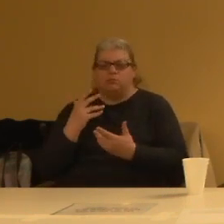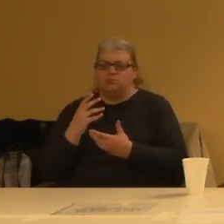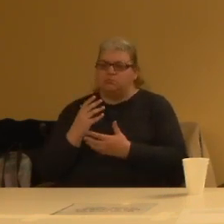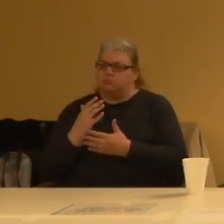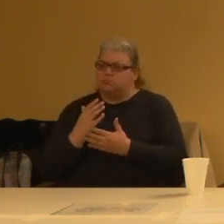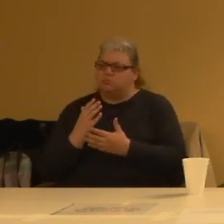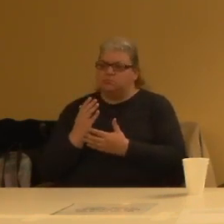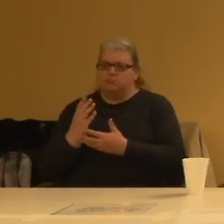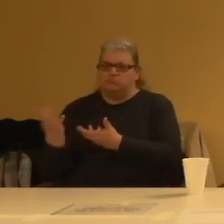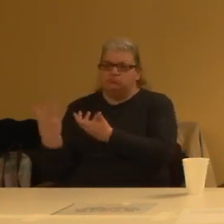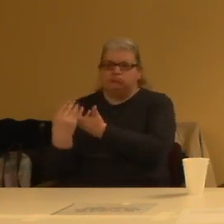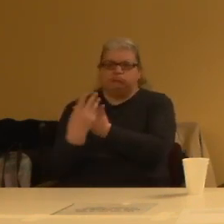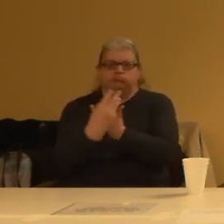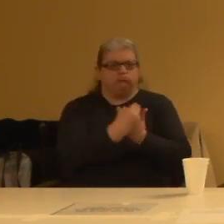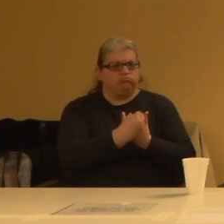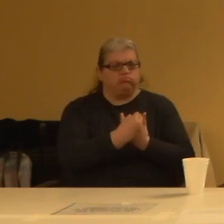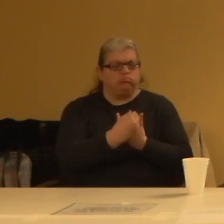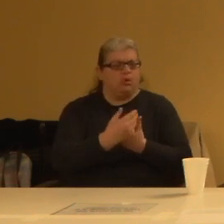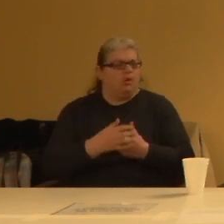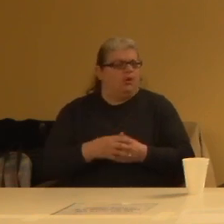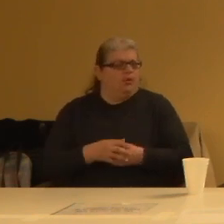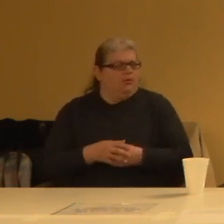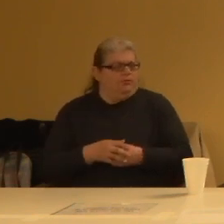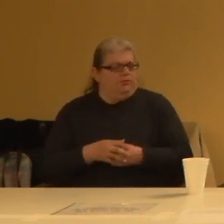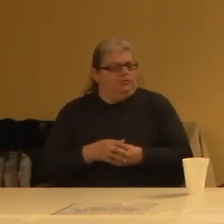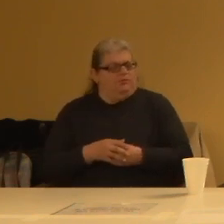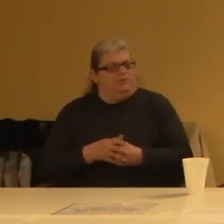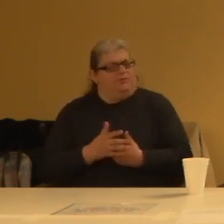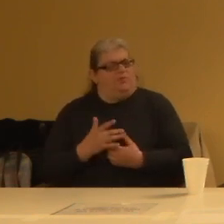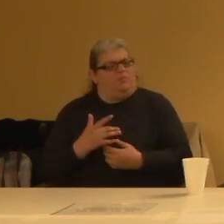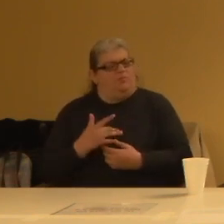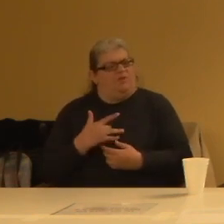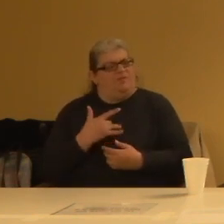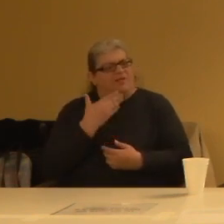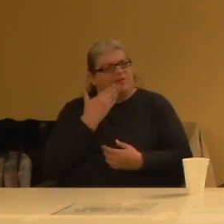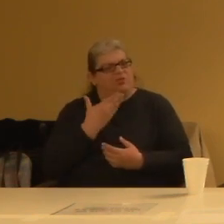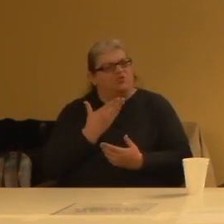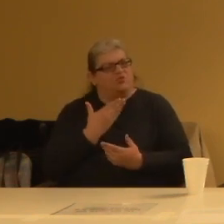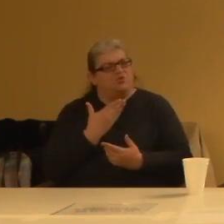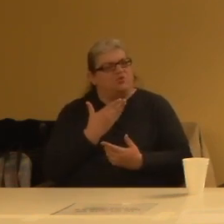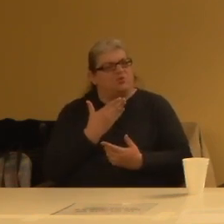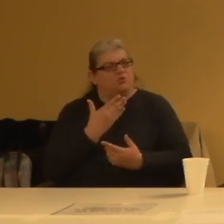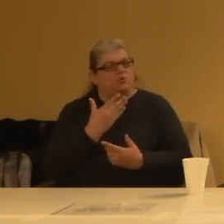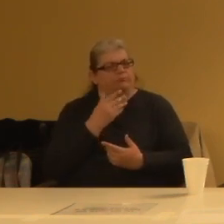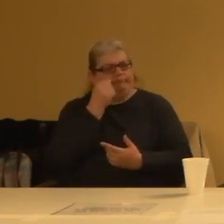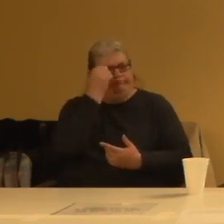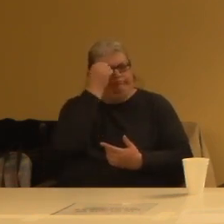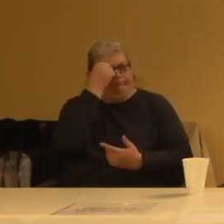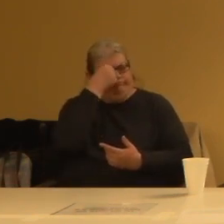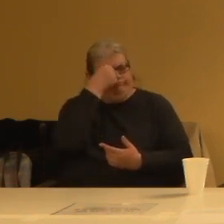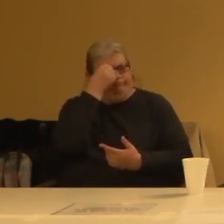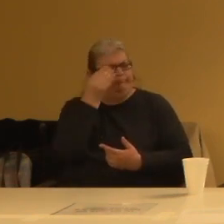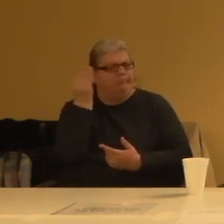but I feel like it's good to operate under that thought. Not just, you know, flagrantly saying anything that comes to your head,